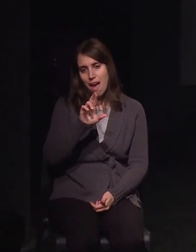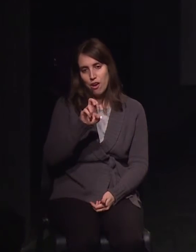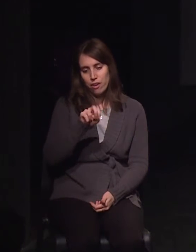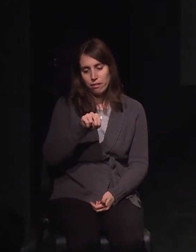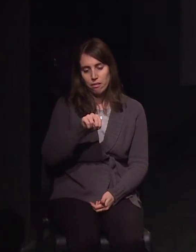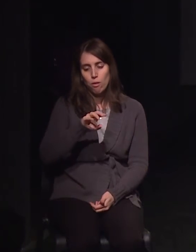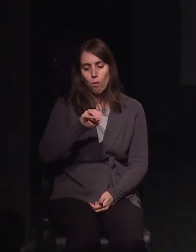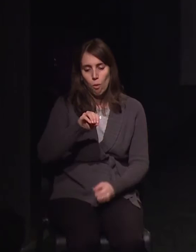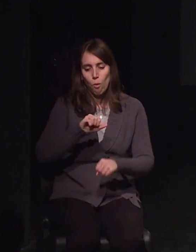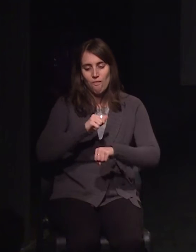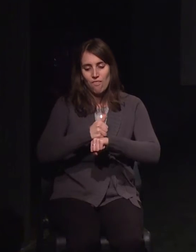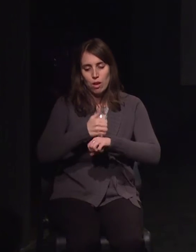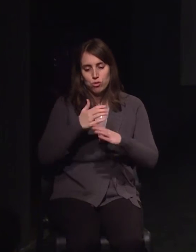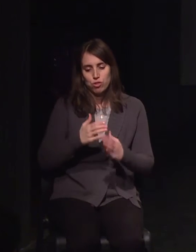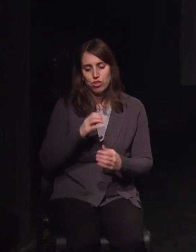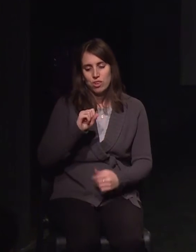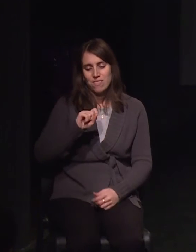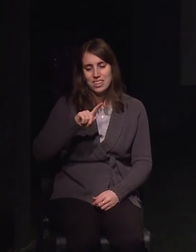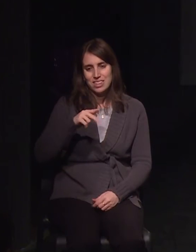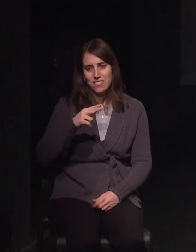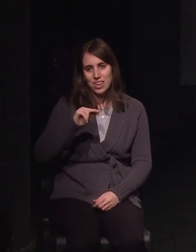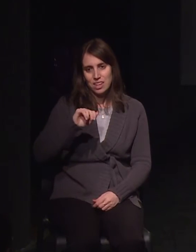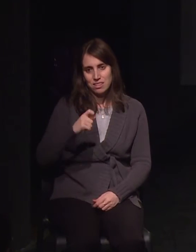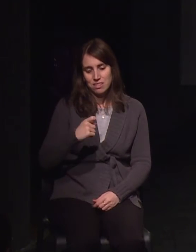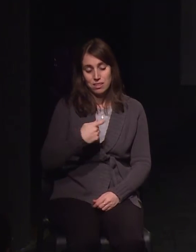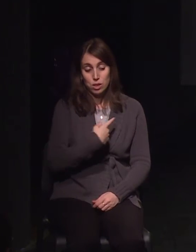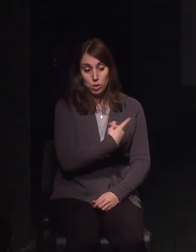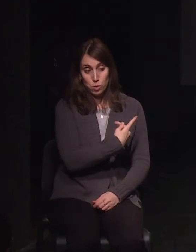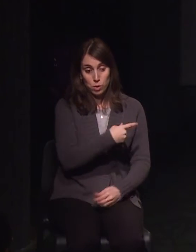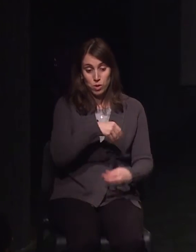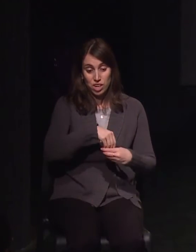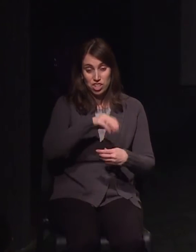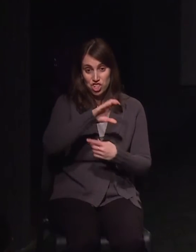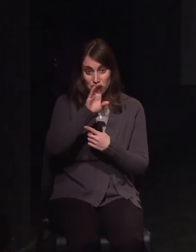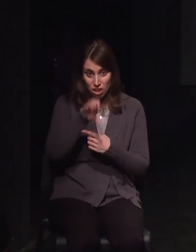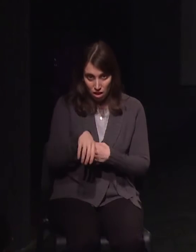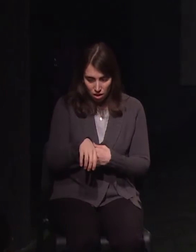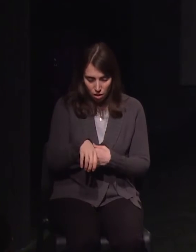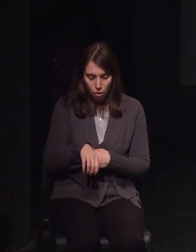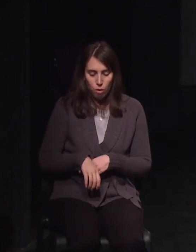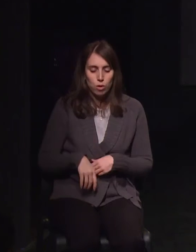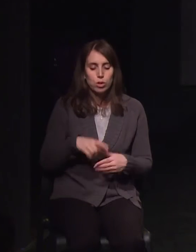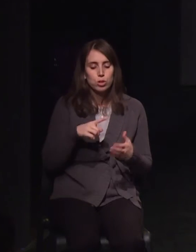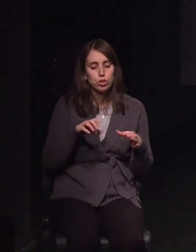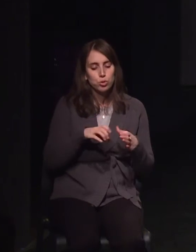We were in Chicago, in a school, doing what Yo-yo and I call an art strike, which is essentially,